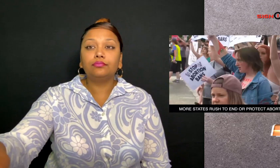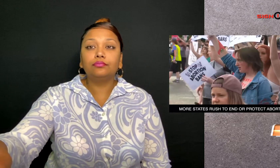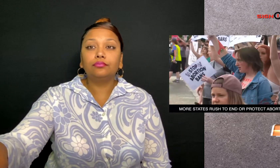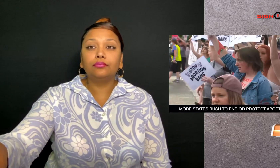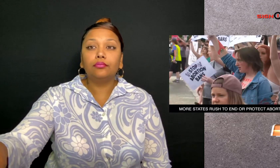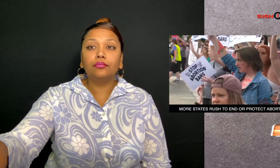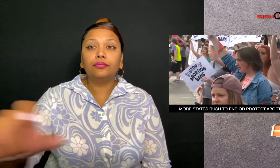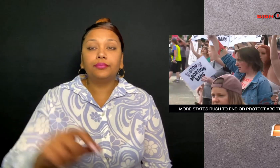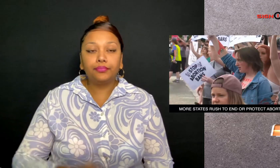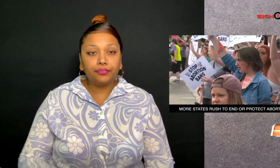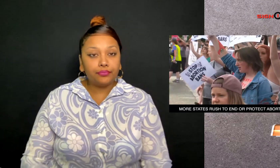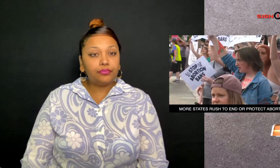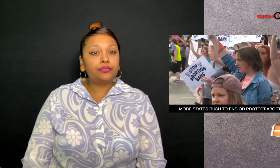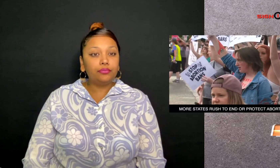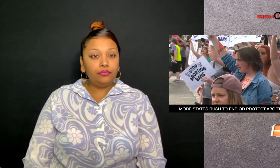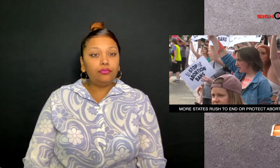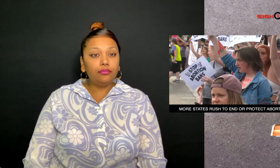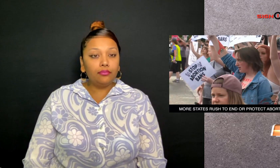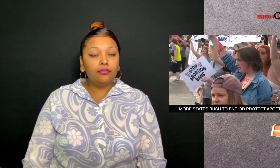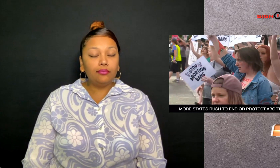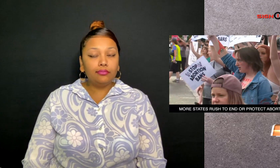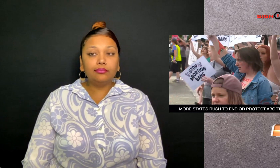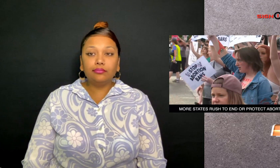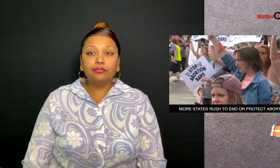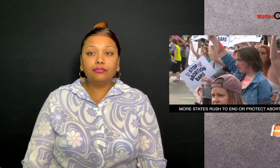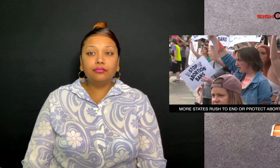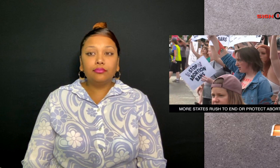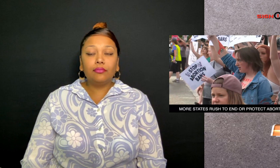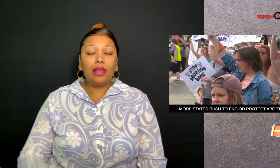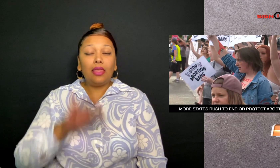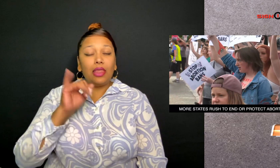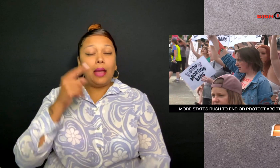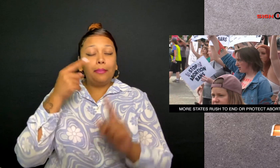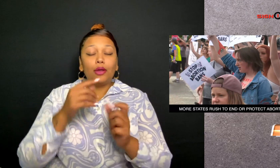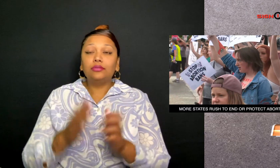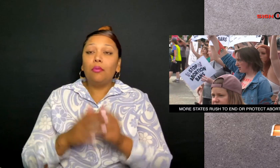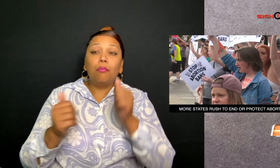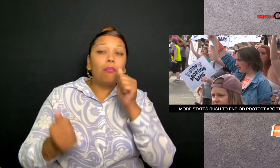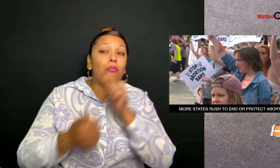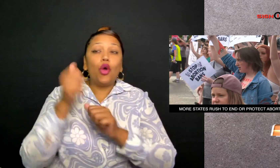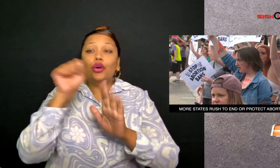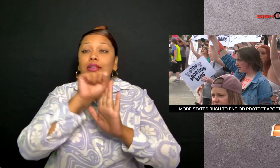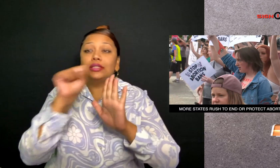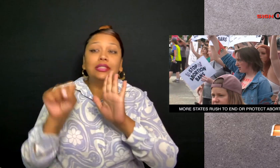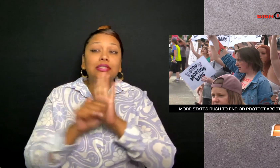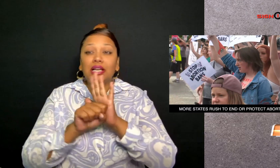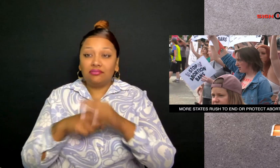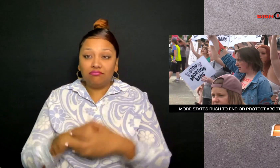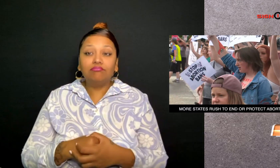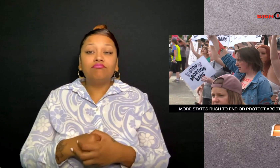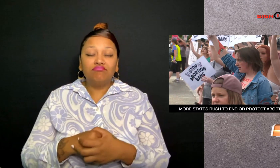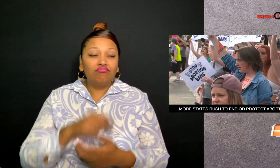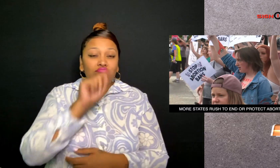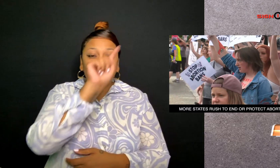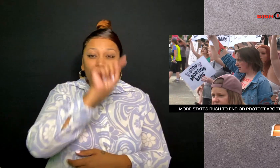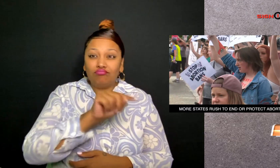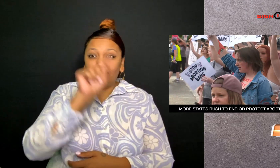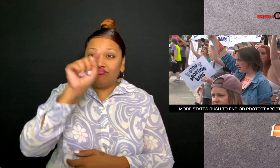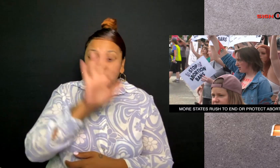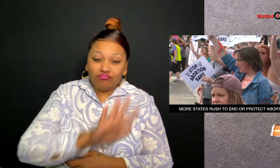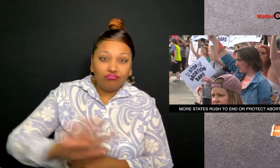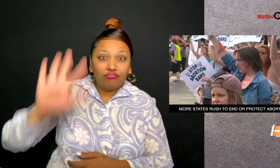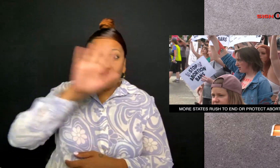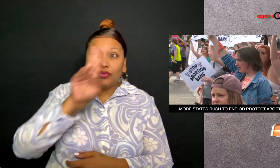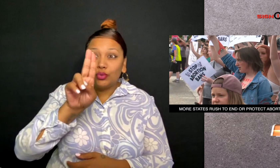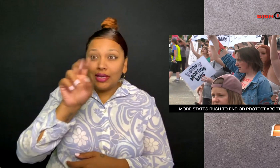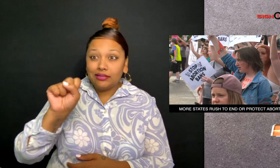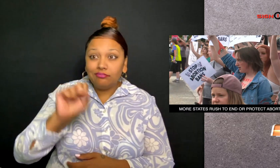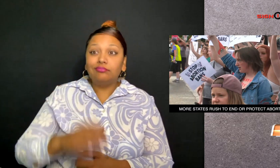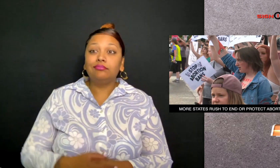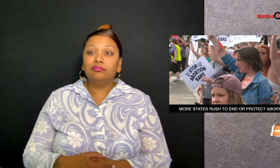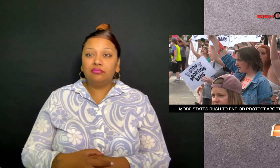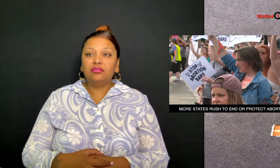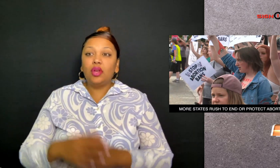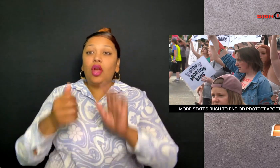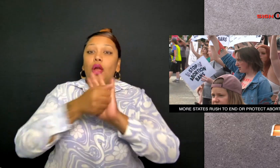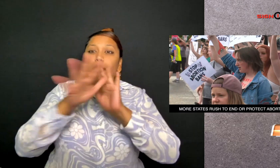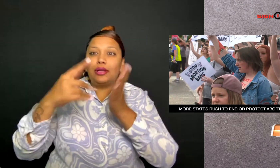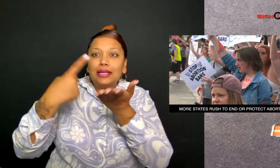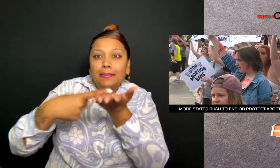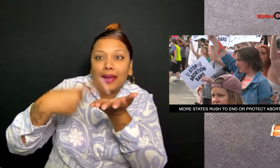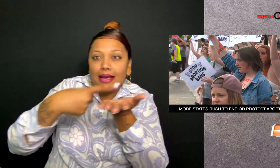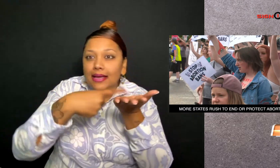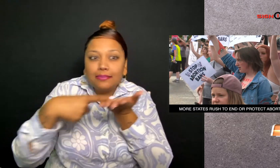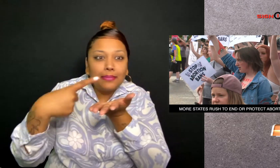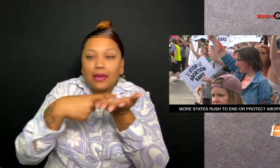and releasing information is a complex situation at this point most states are in abortion